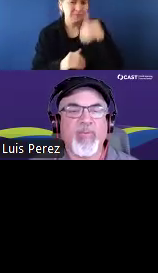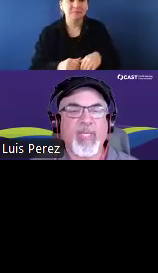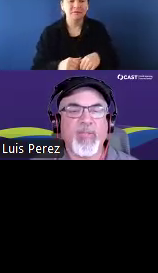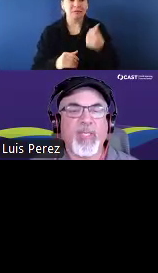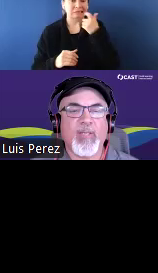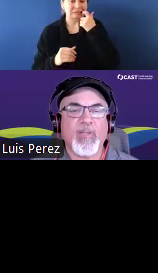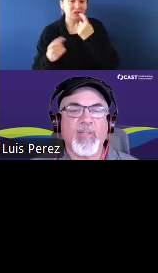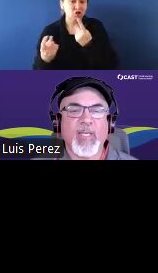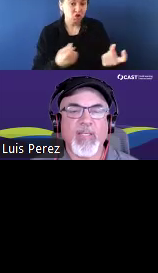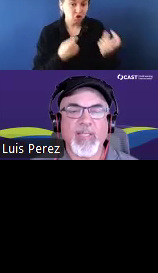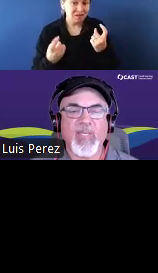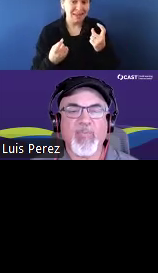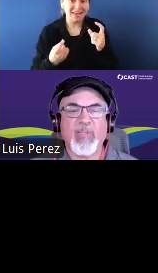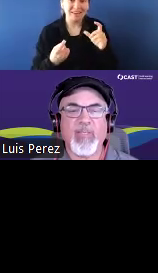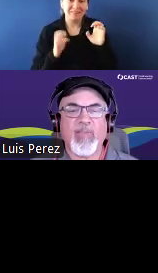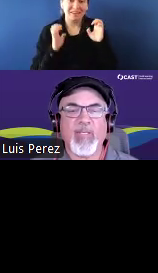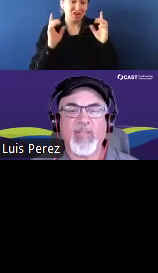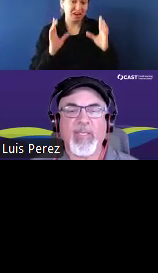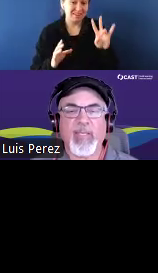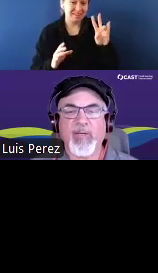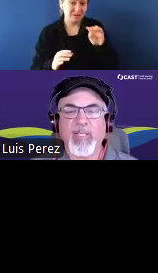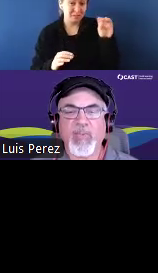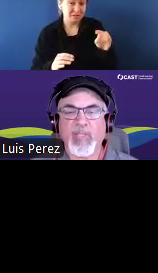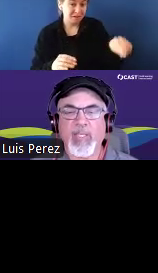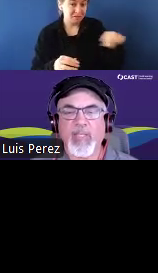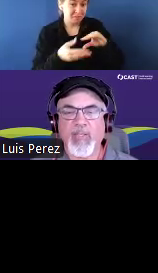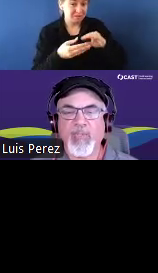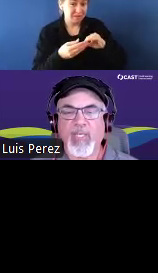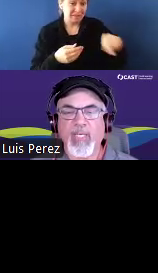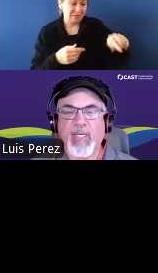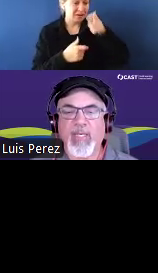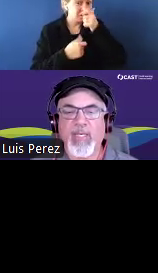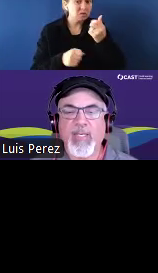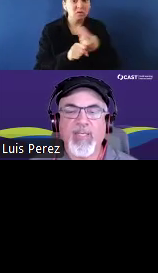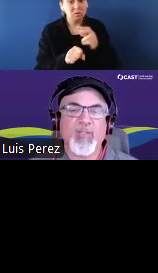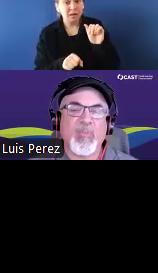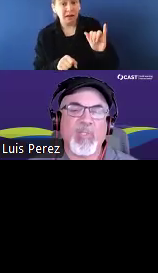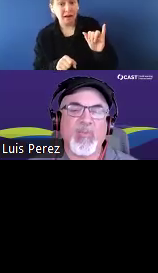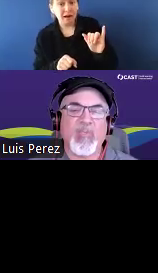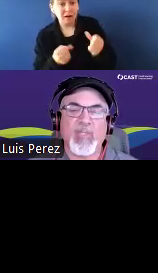of educators, and 70% of them say that they're interested in using AI to support students with